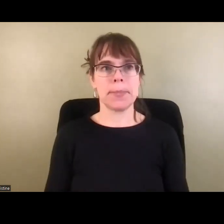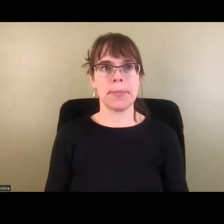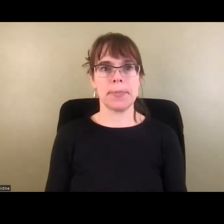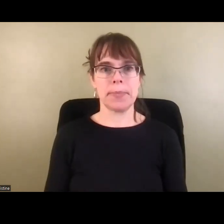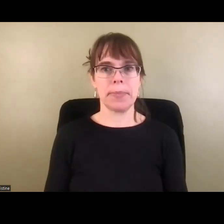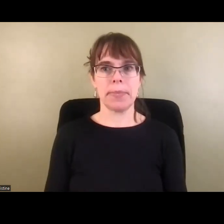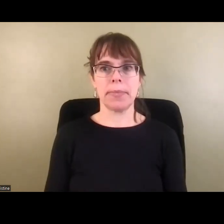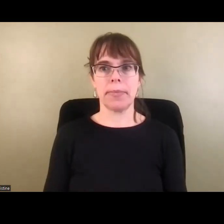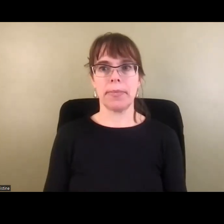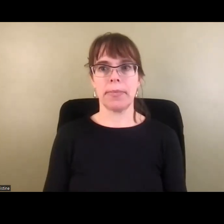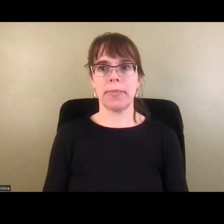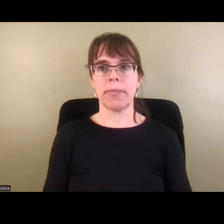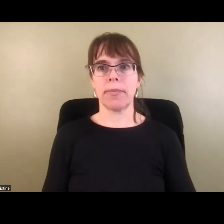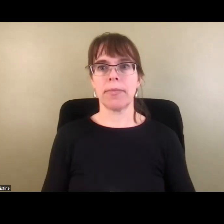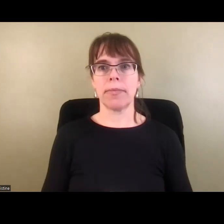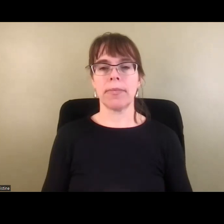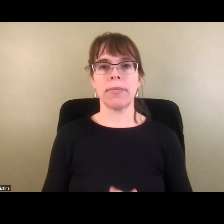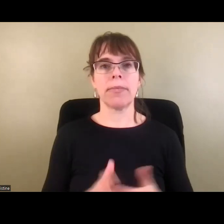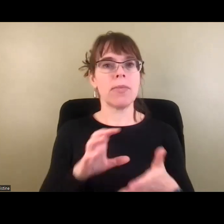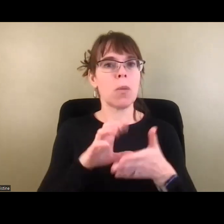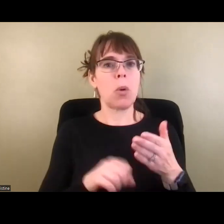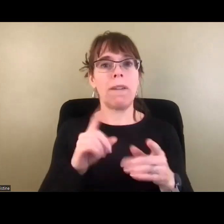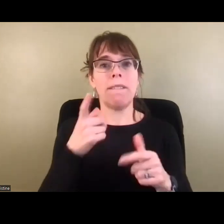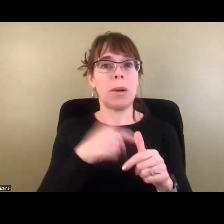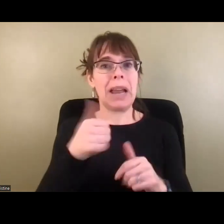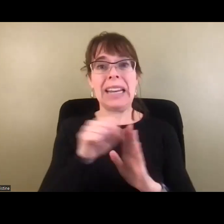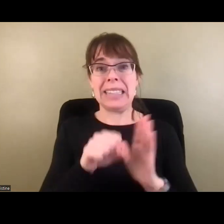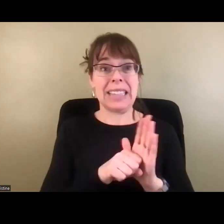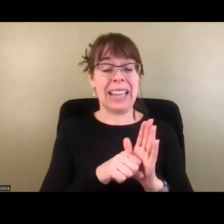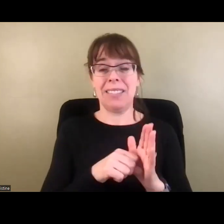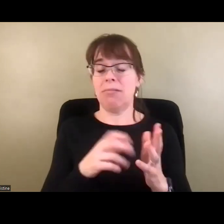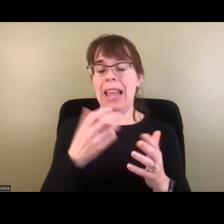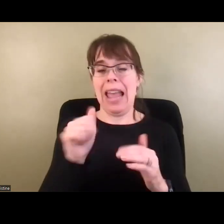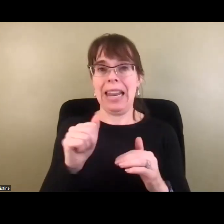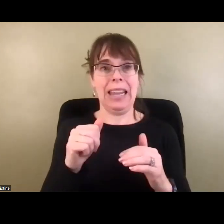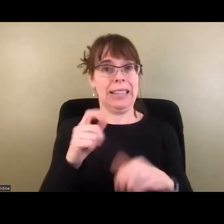Abortion at any stage is is safe when it's provided by an actual abortion provider and not,